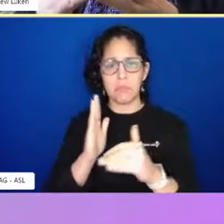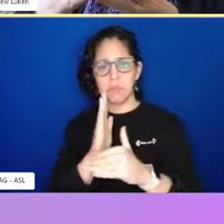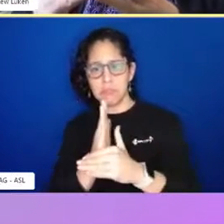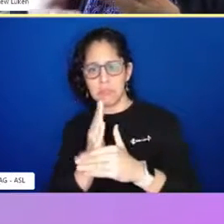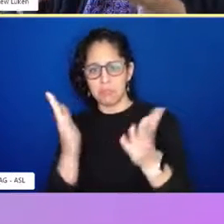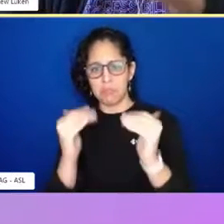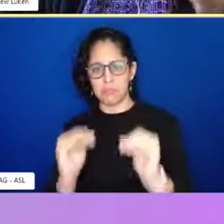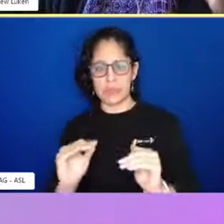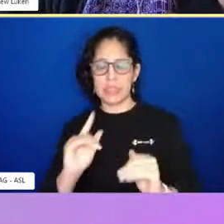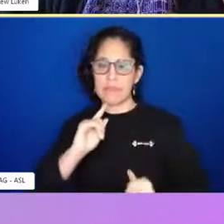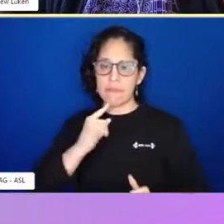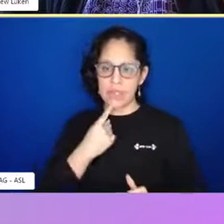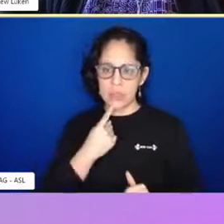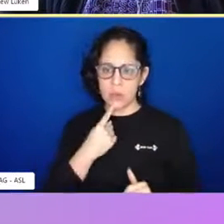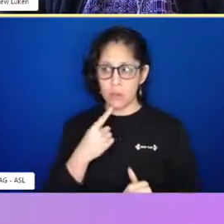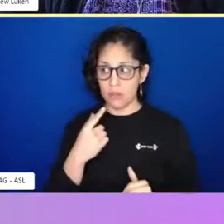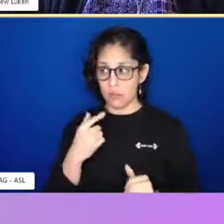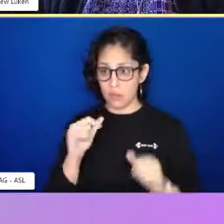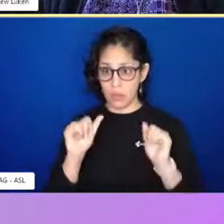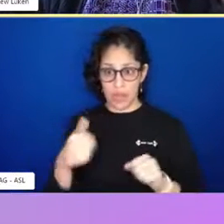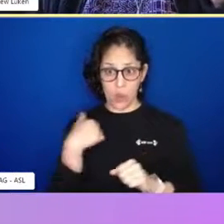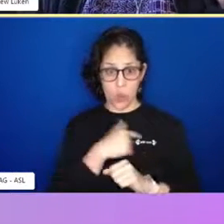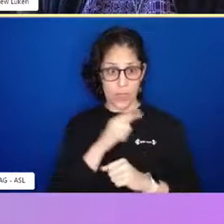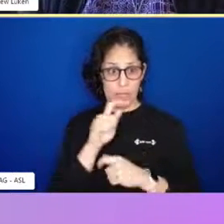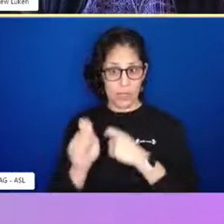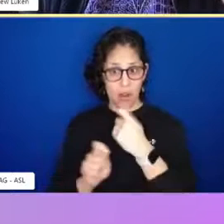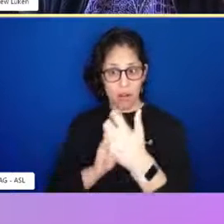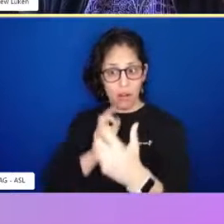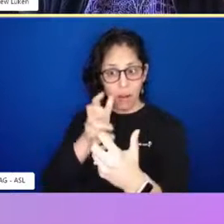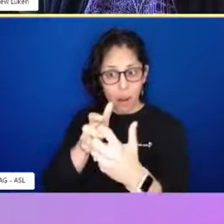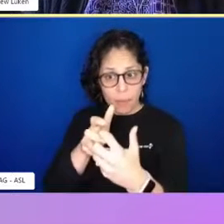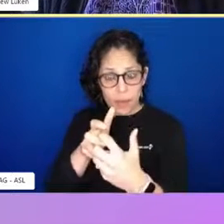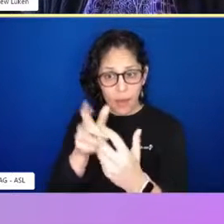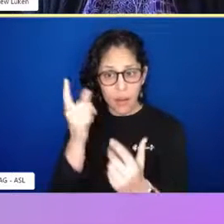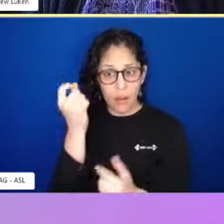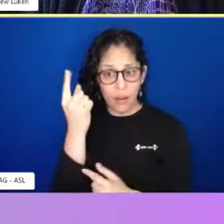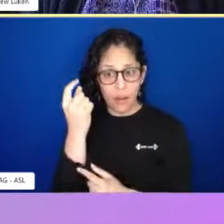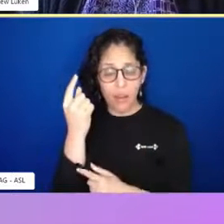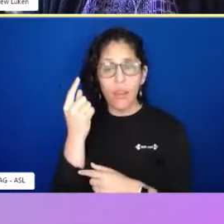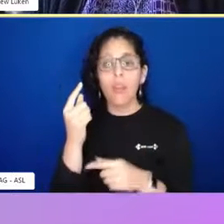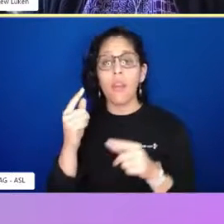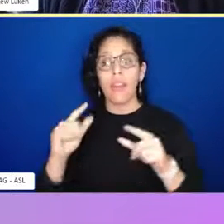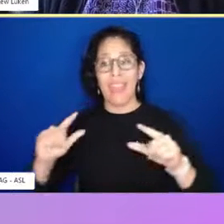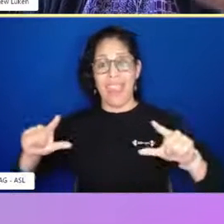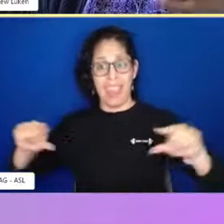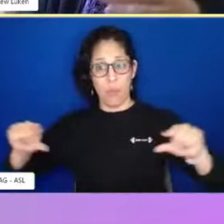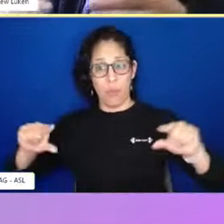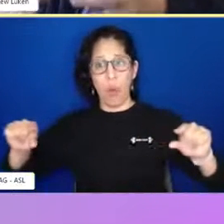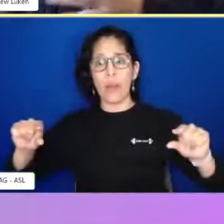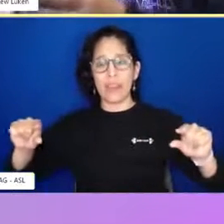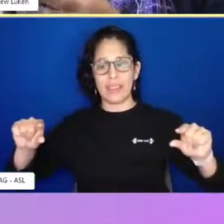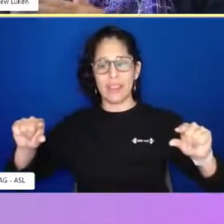difficulties, mild difficulties, severe difficulties. And then, can those be accommodated for